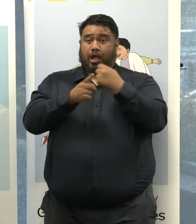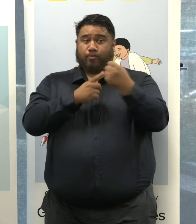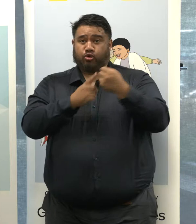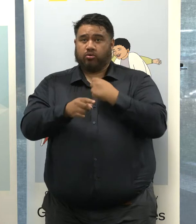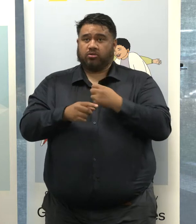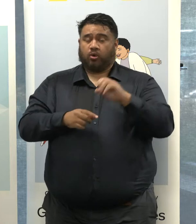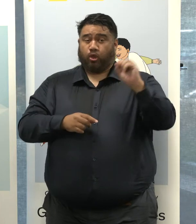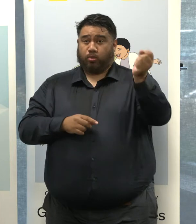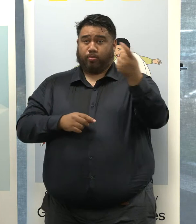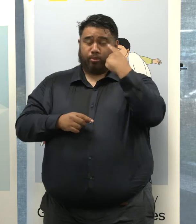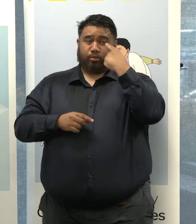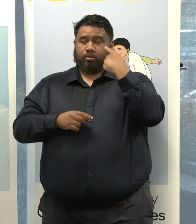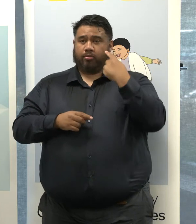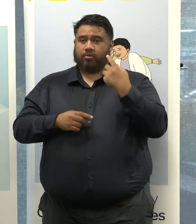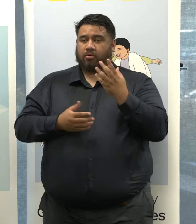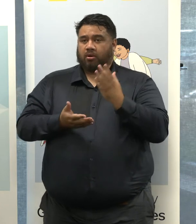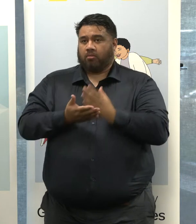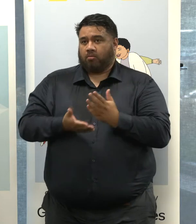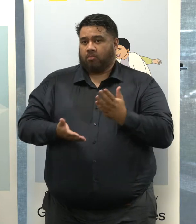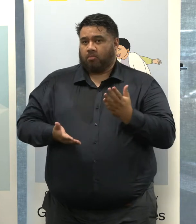situations and many practices were people have been abused,